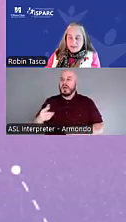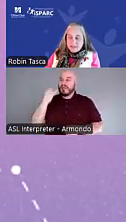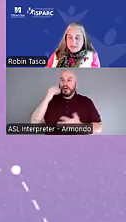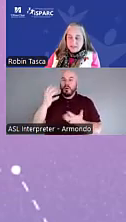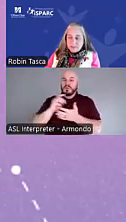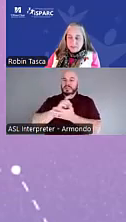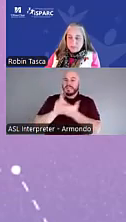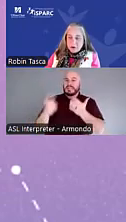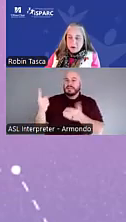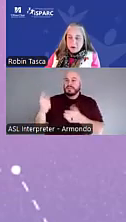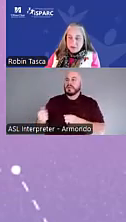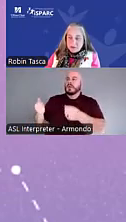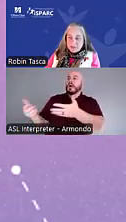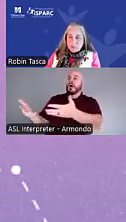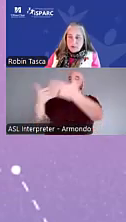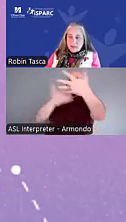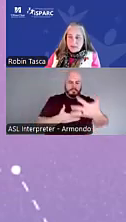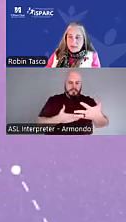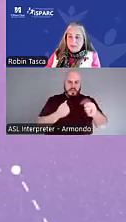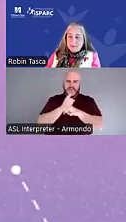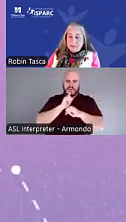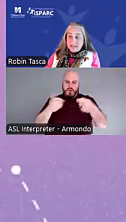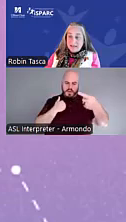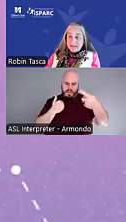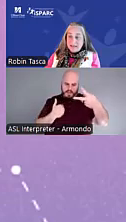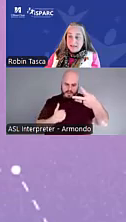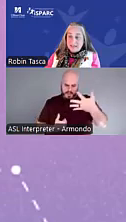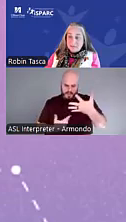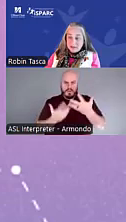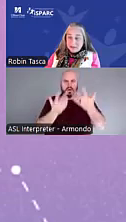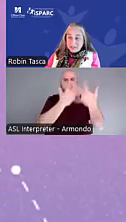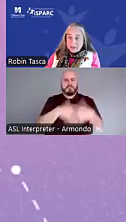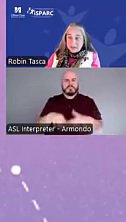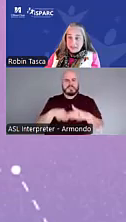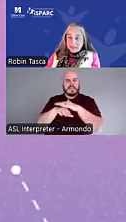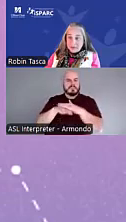is accessible as possible. We have dedicated staff and faculty trainings